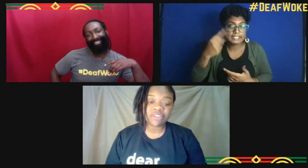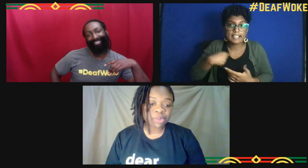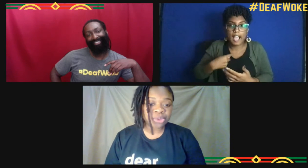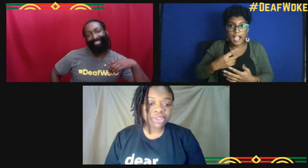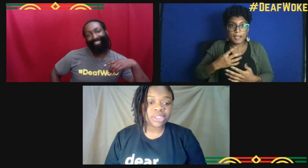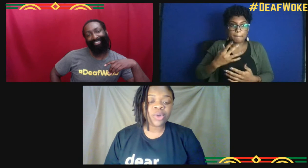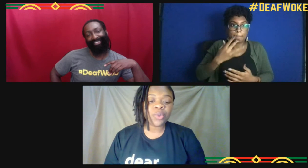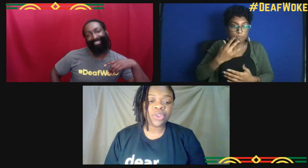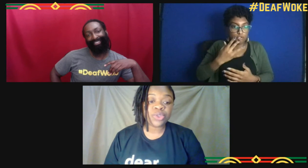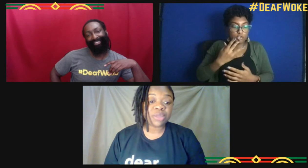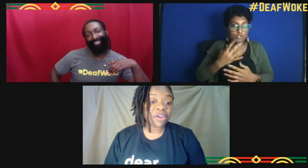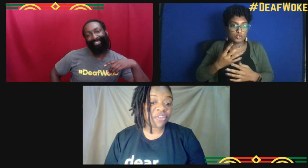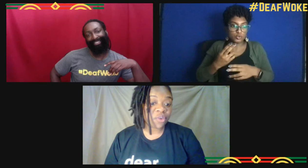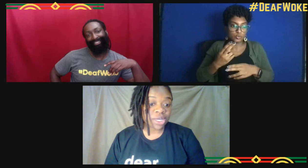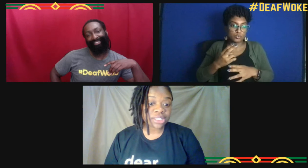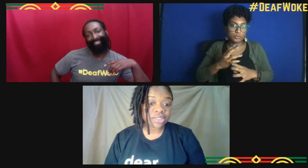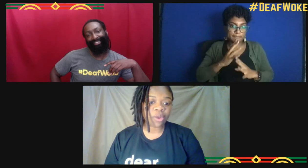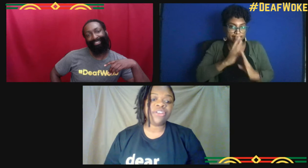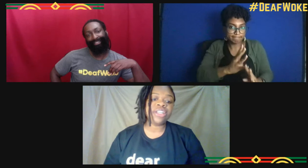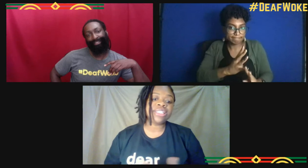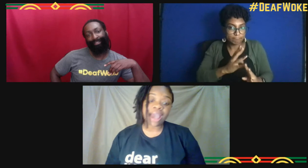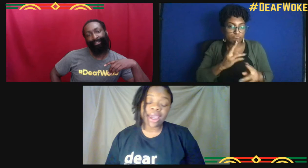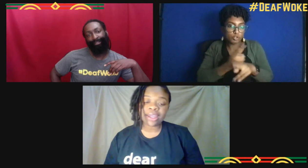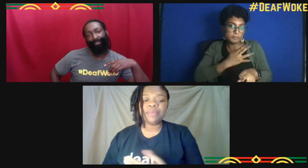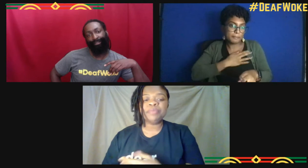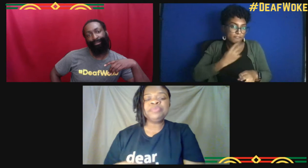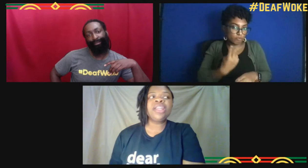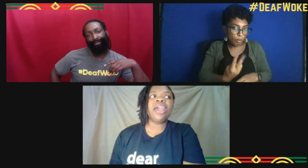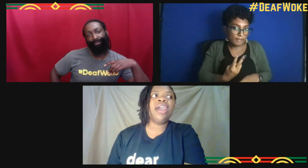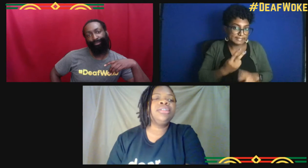and comfortable with using my voice rather than signing.